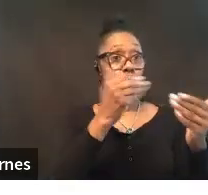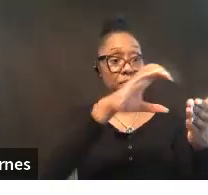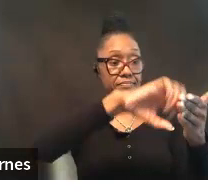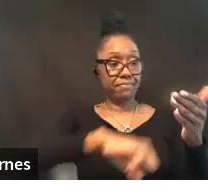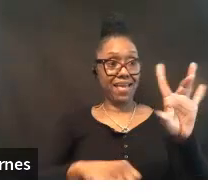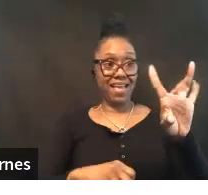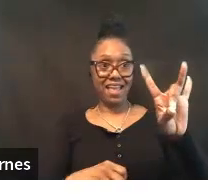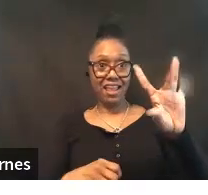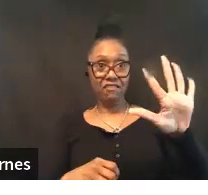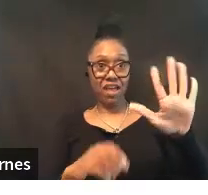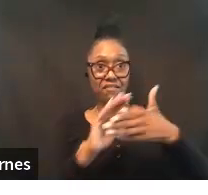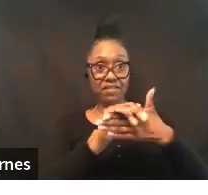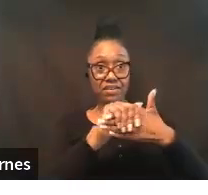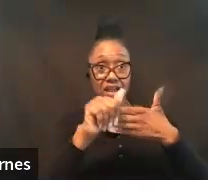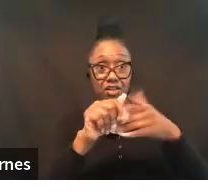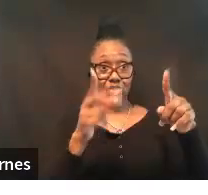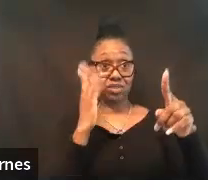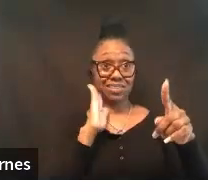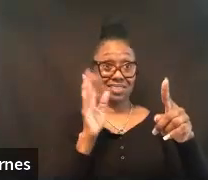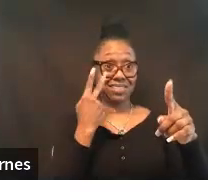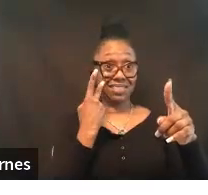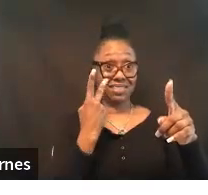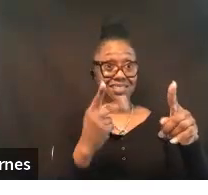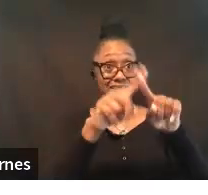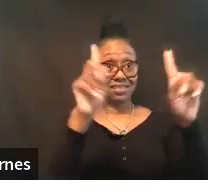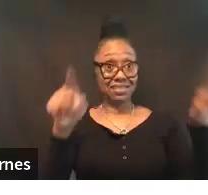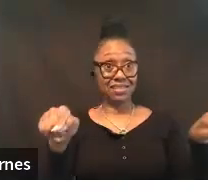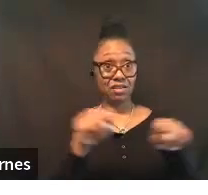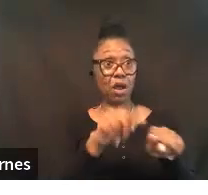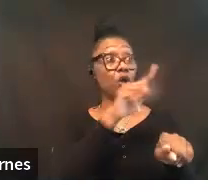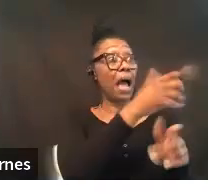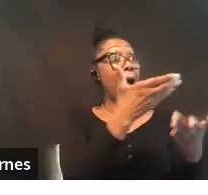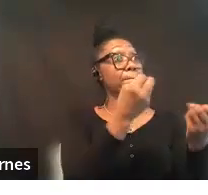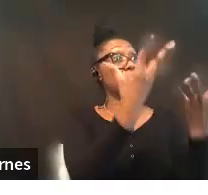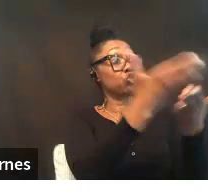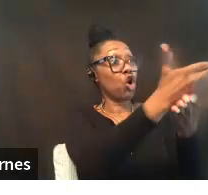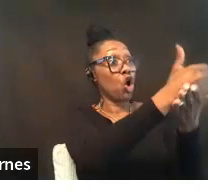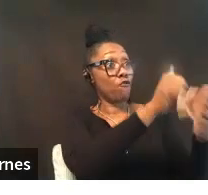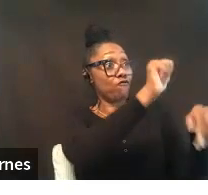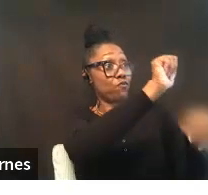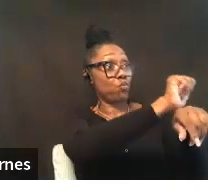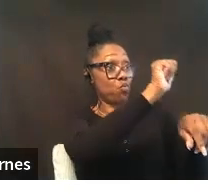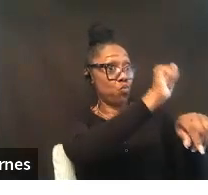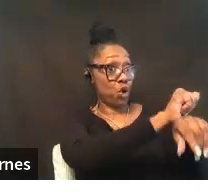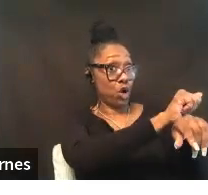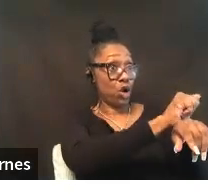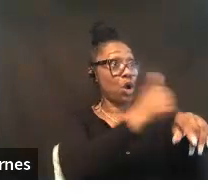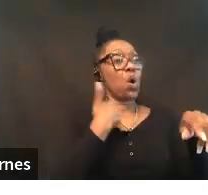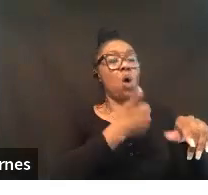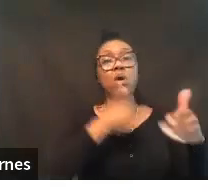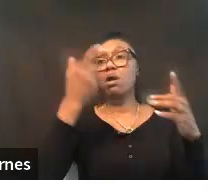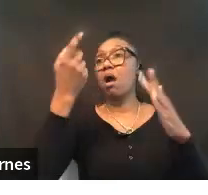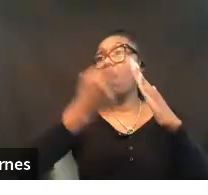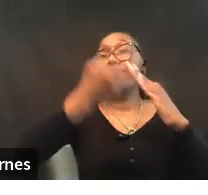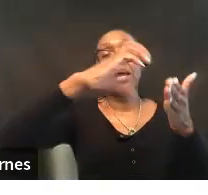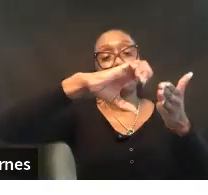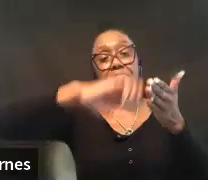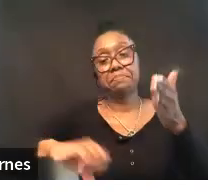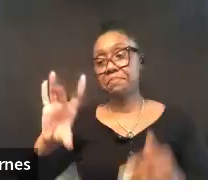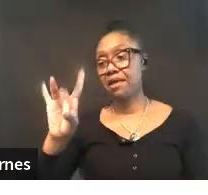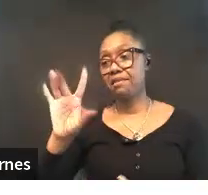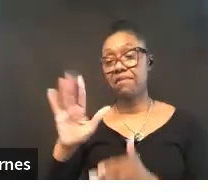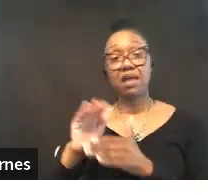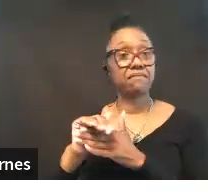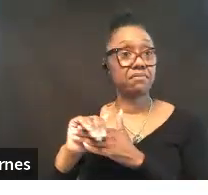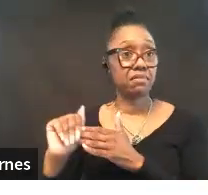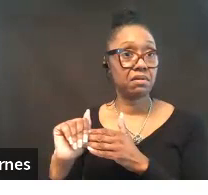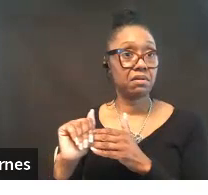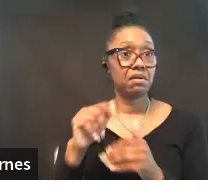Here you see a graphic of growth wages. No, let's. Between exclusion and deduction.